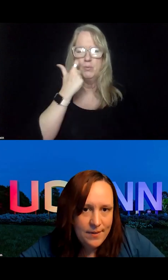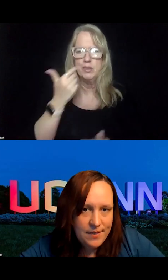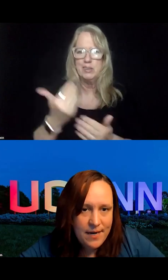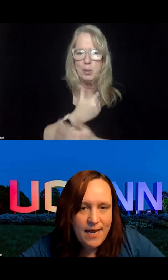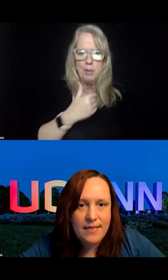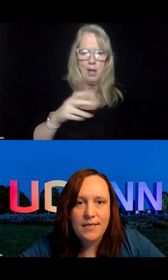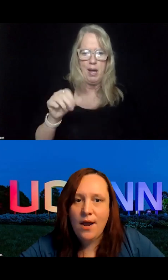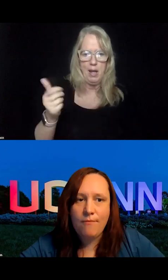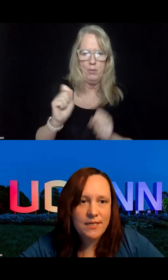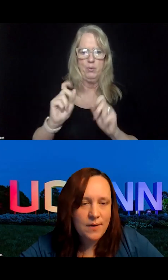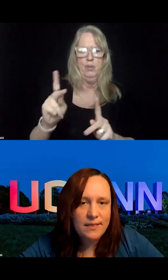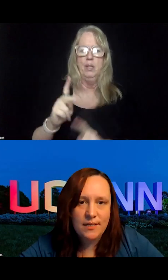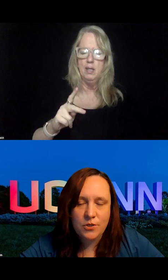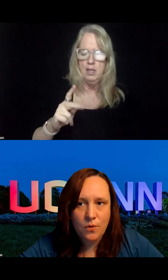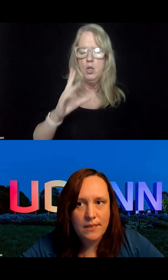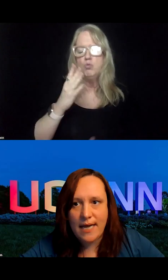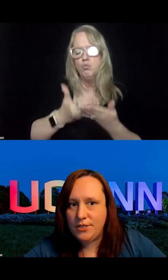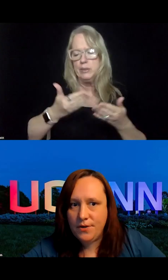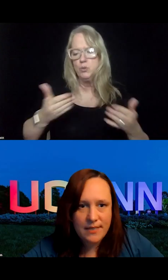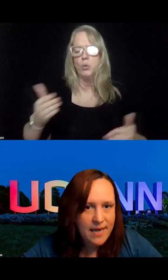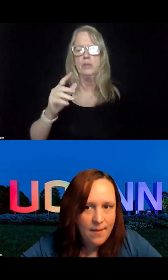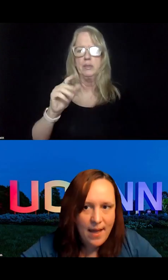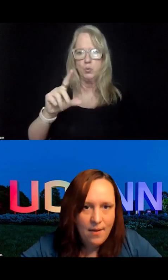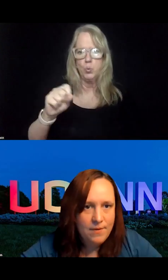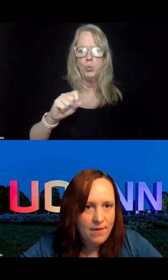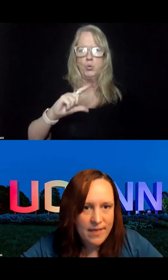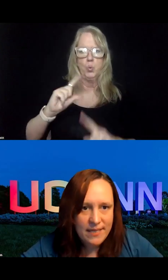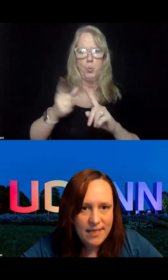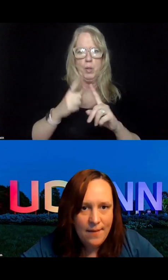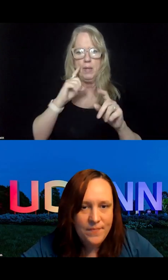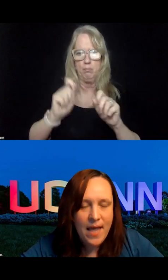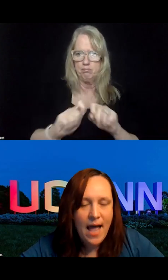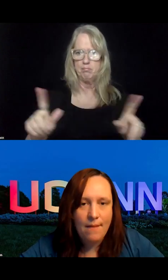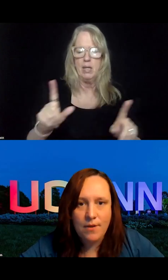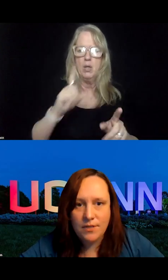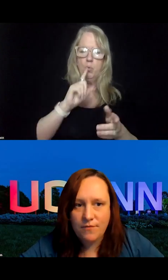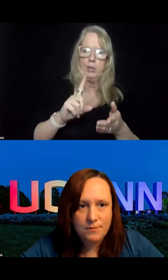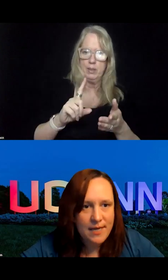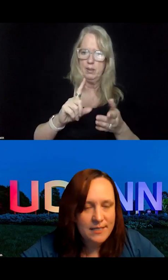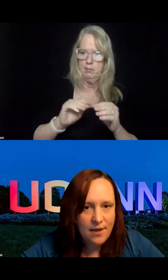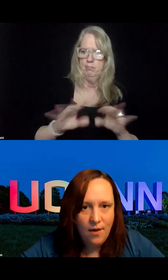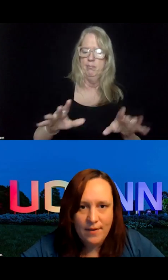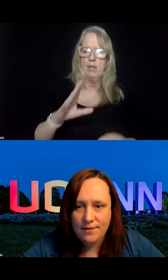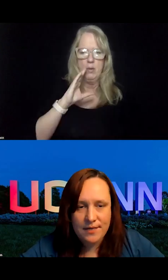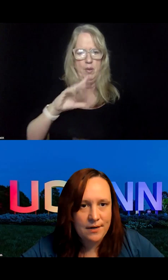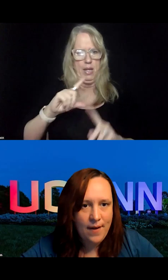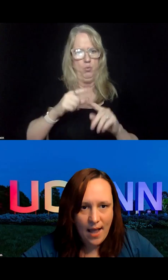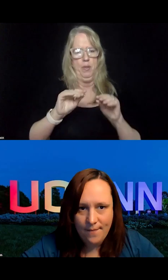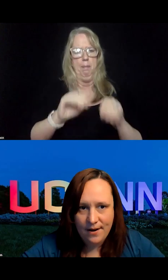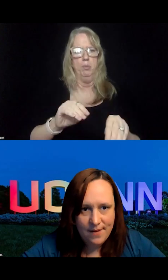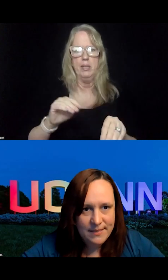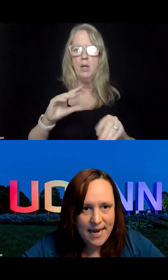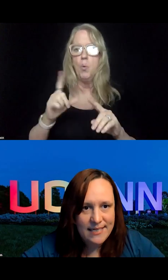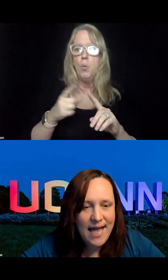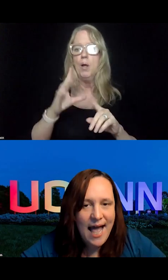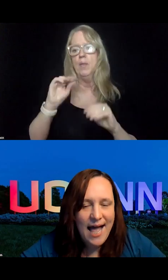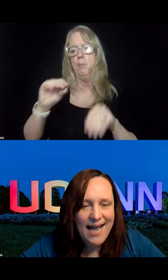OPPORTUNITIES AS SOON AS THEY COME UP. THESE ARE THE FIRST PLACE THEY GO ON THE WEBSITE.